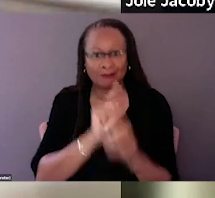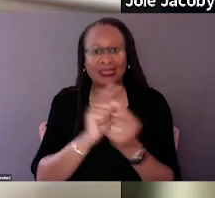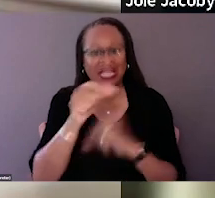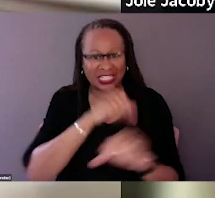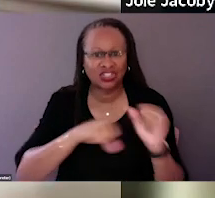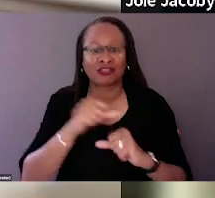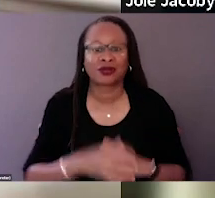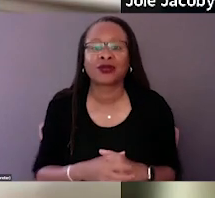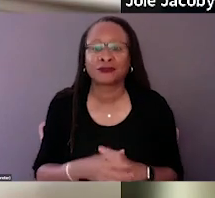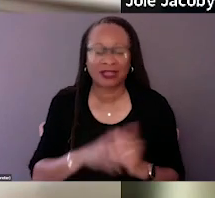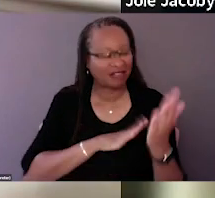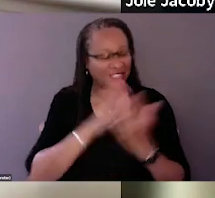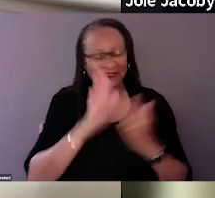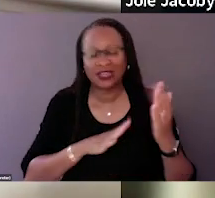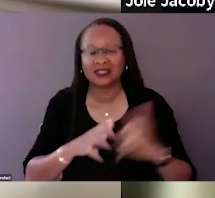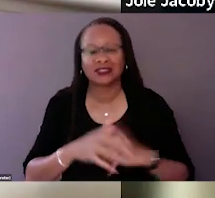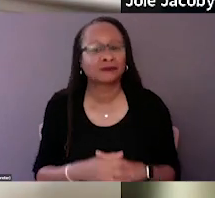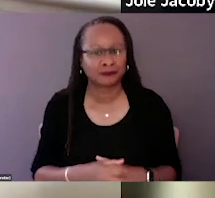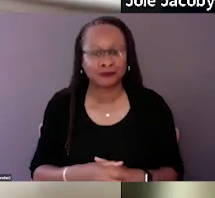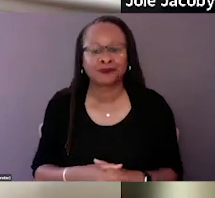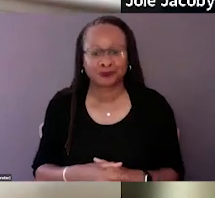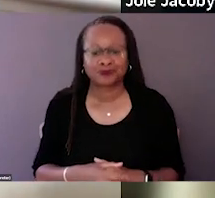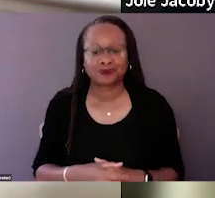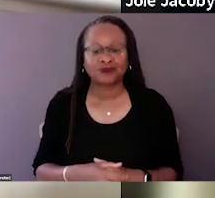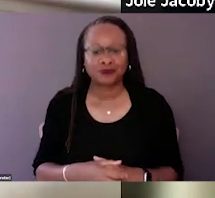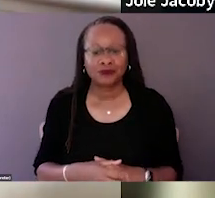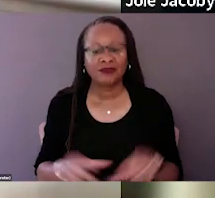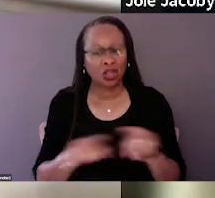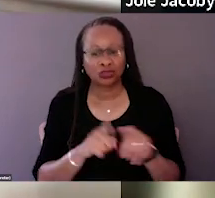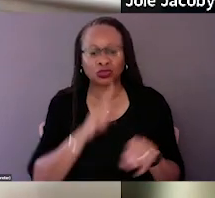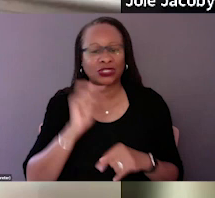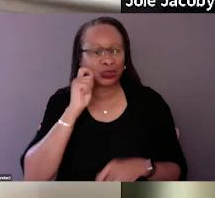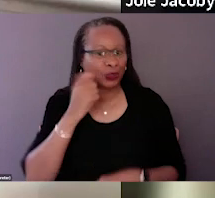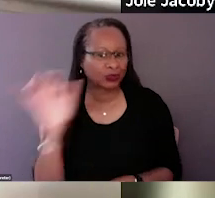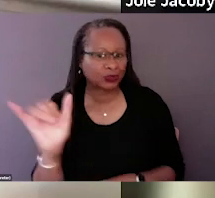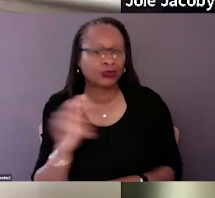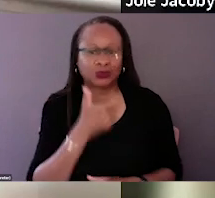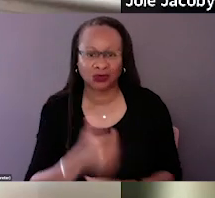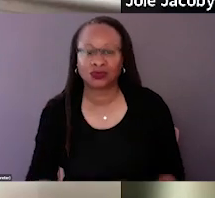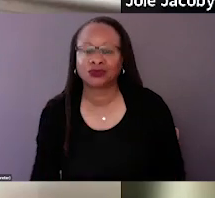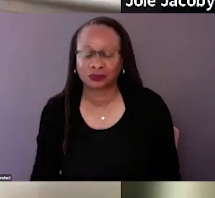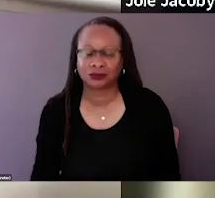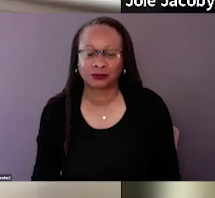and that was also just really cool to watch. Yeah, before we close this out,